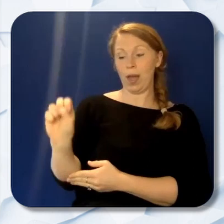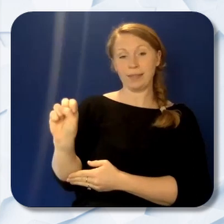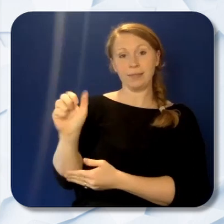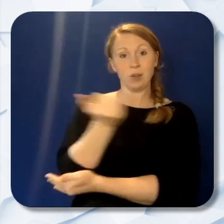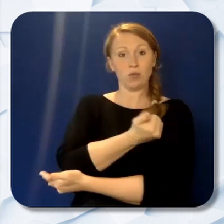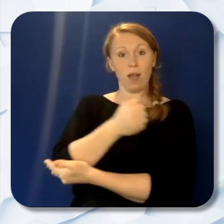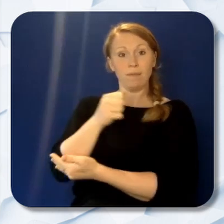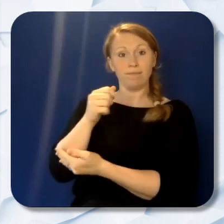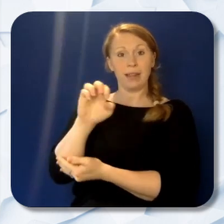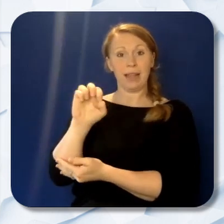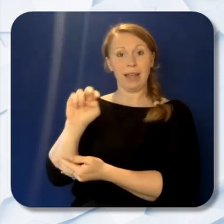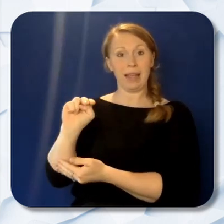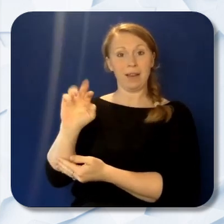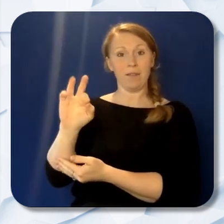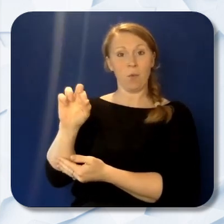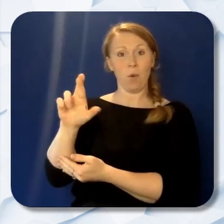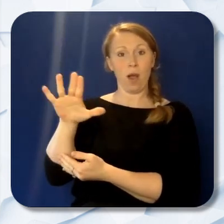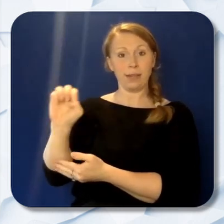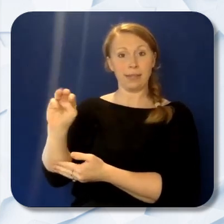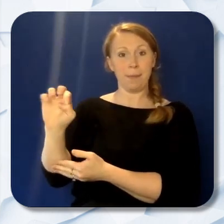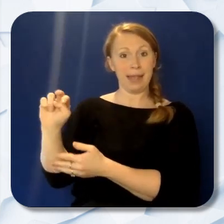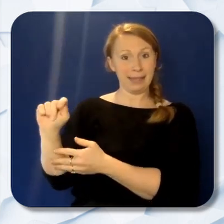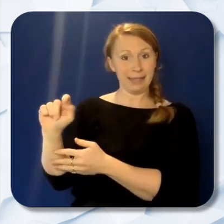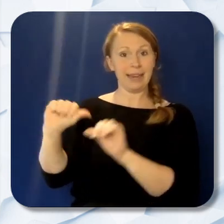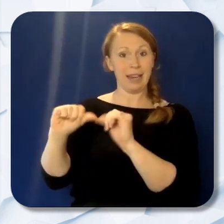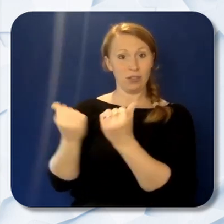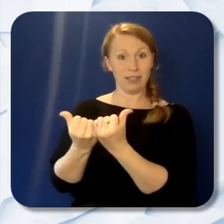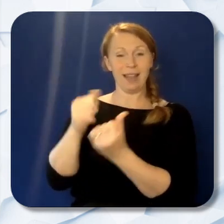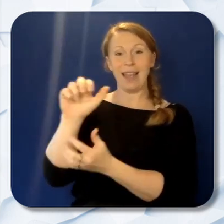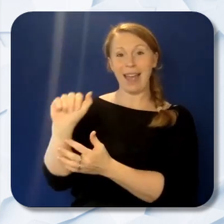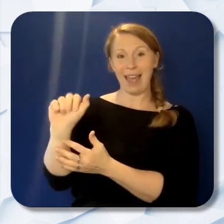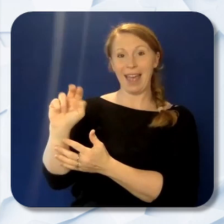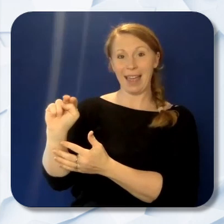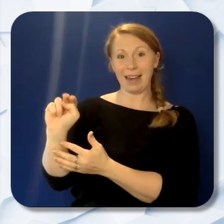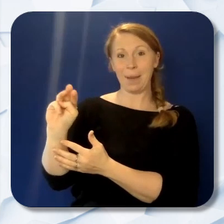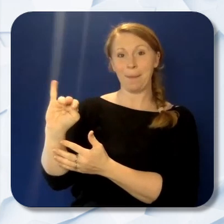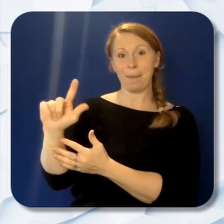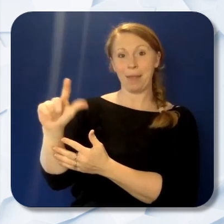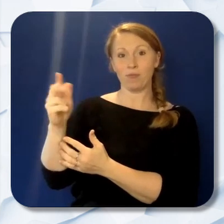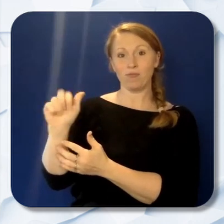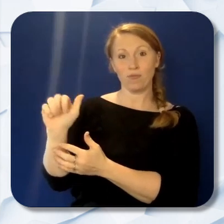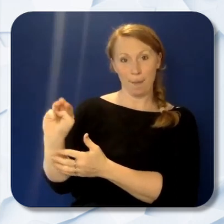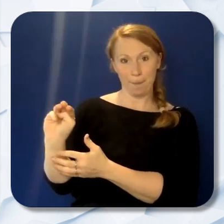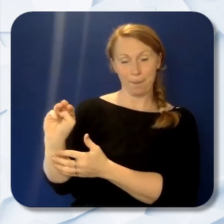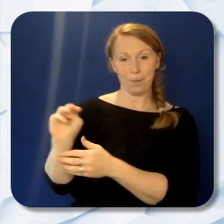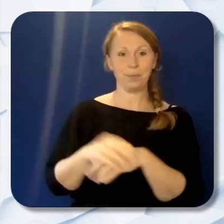uh administrator. Anne Milgram is here to join us. Uh she was sworn in as the DEA administrator